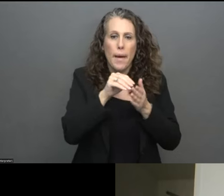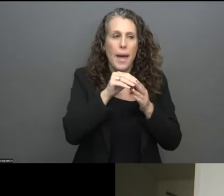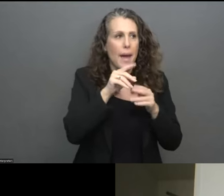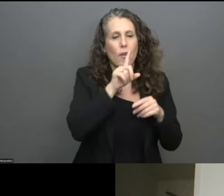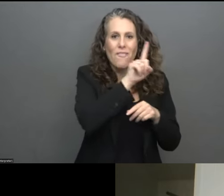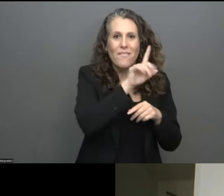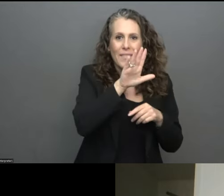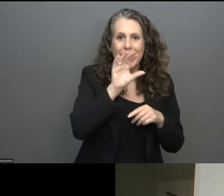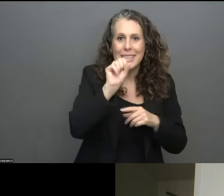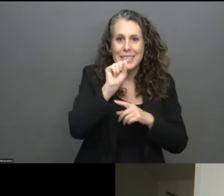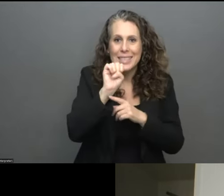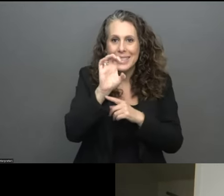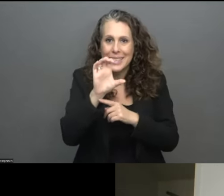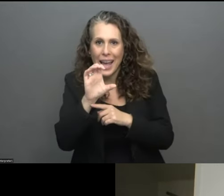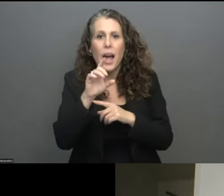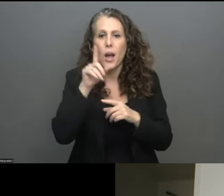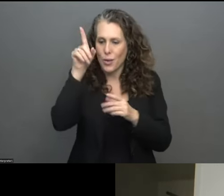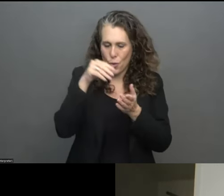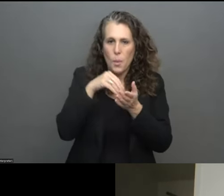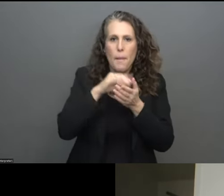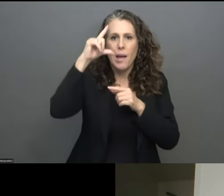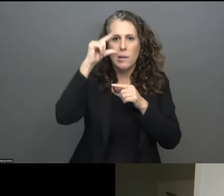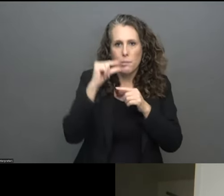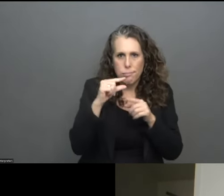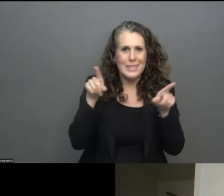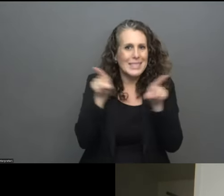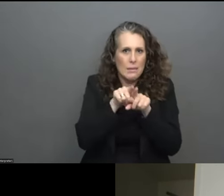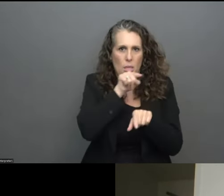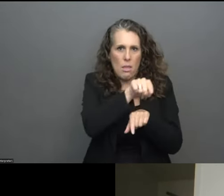up people into the seconds that you've committed your views on the app that is number one.